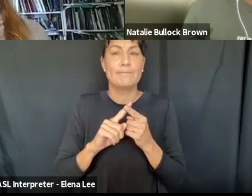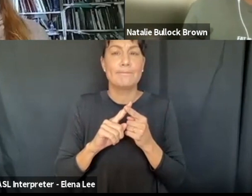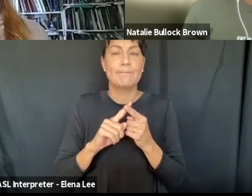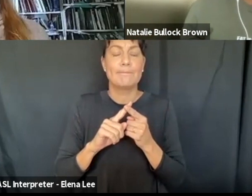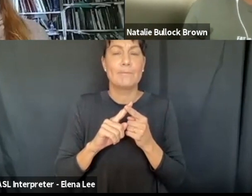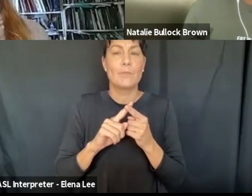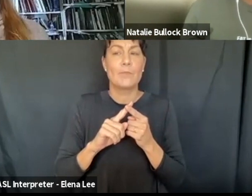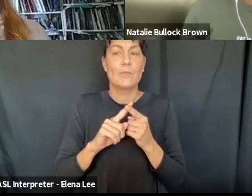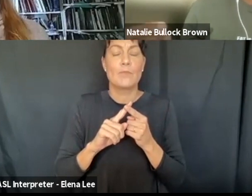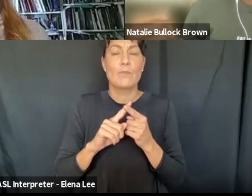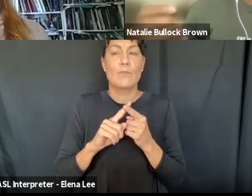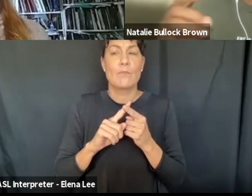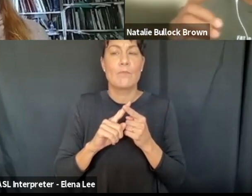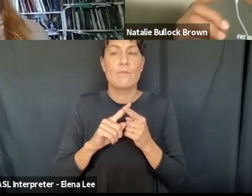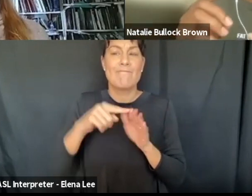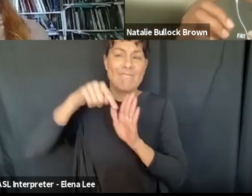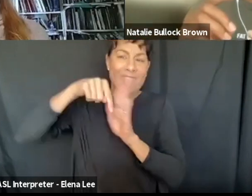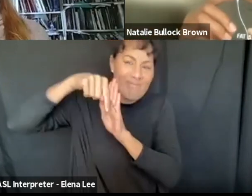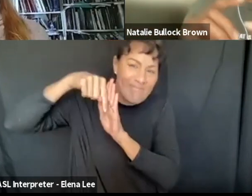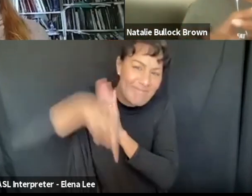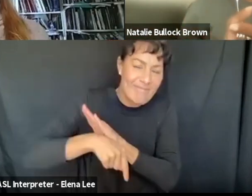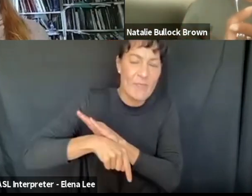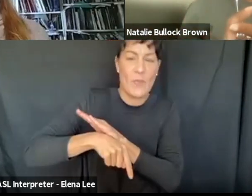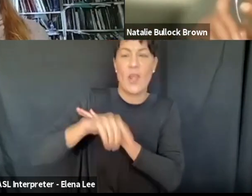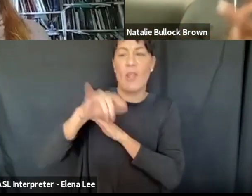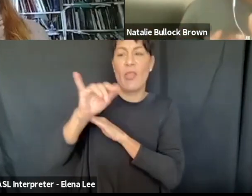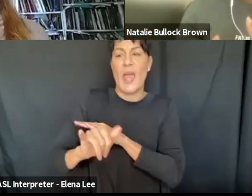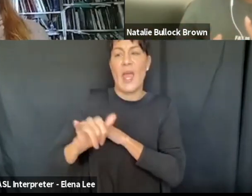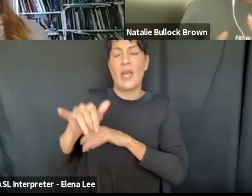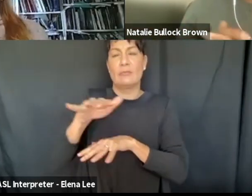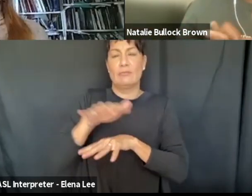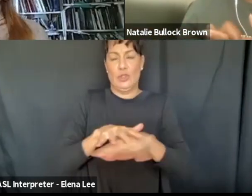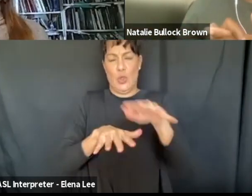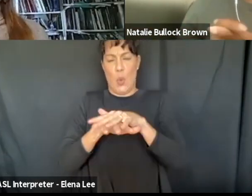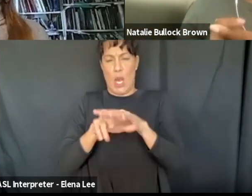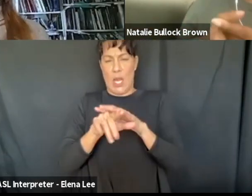of what it means to have informed consent.